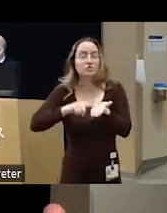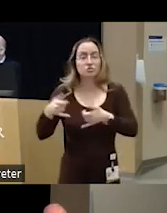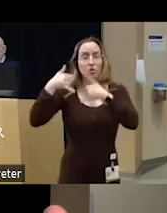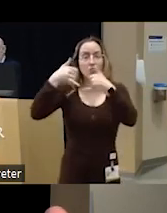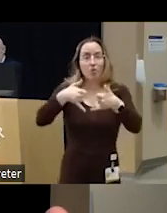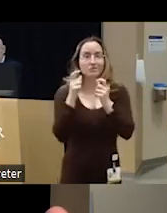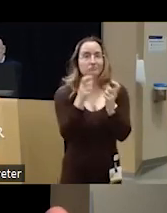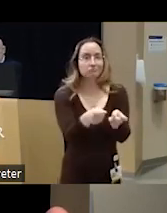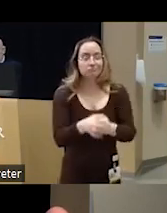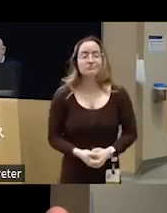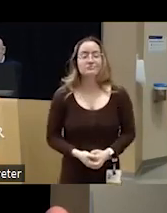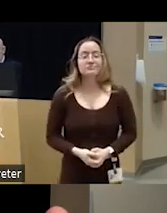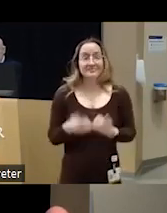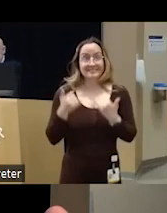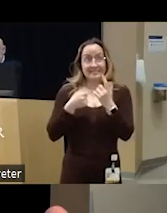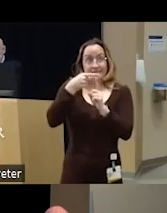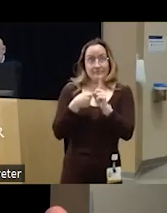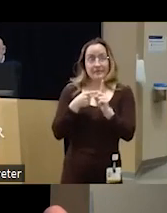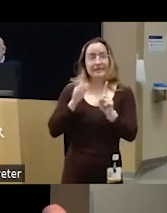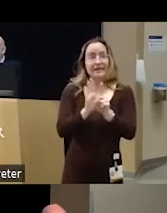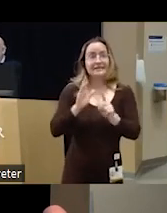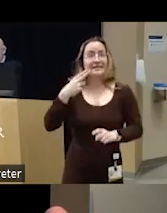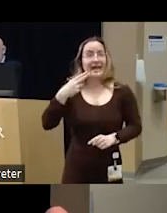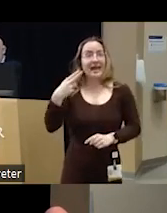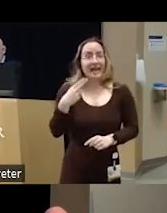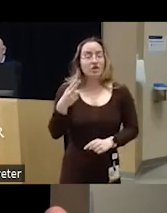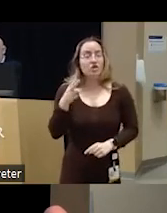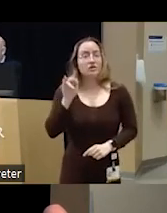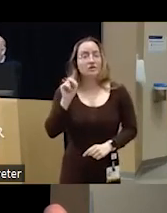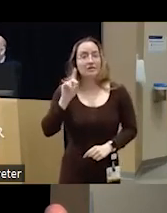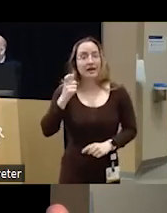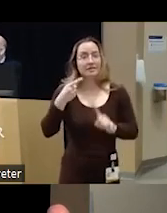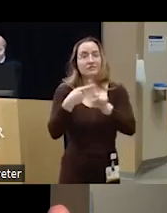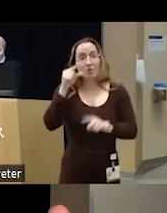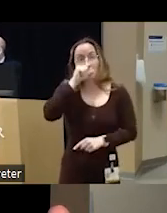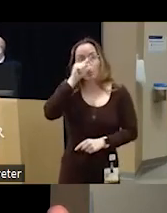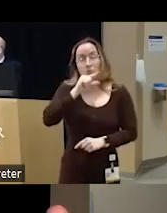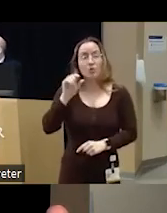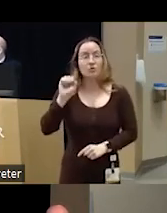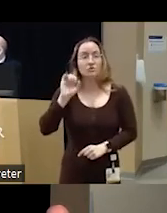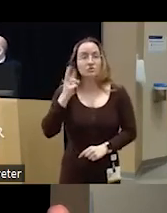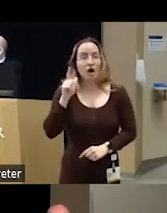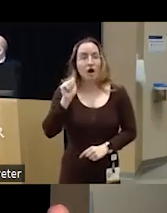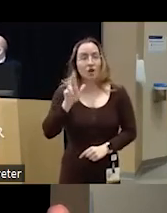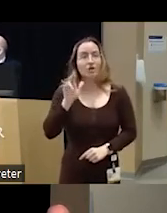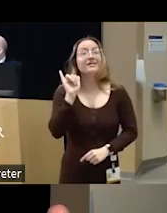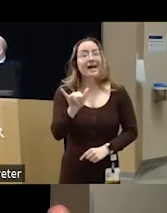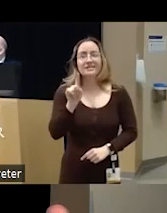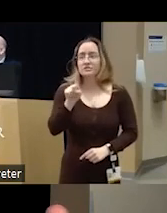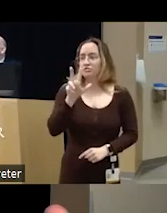month is H index on Google Scholar was 132. And what that means is that he's had.